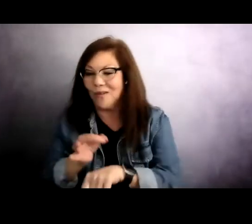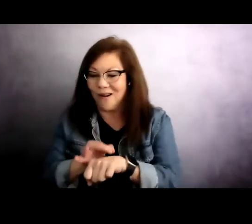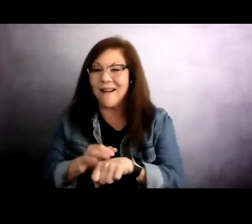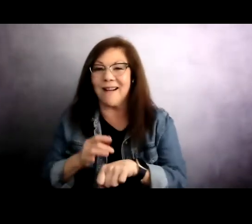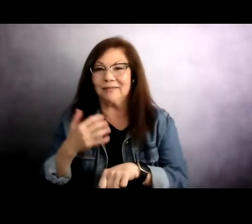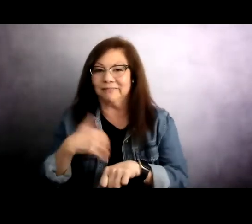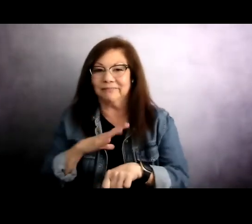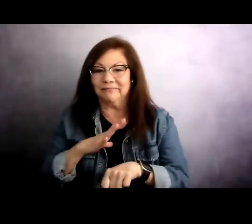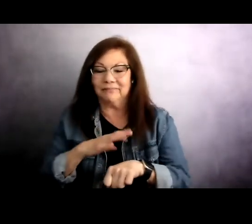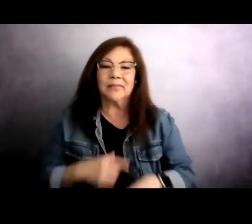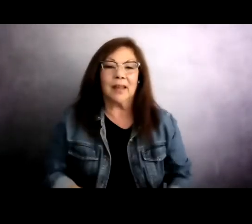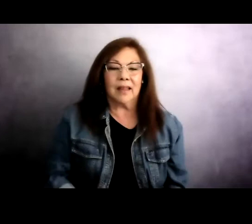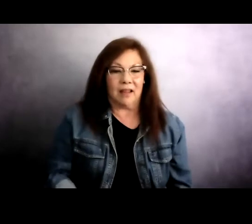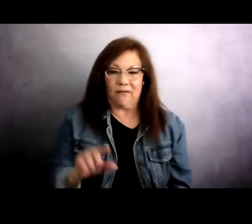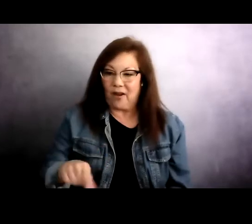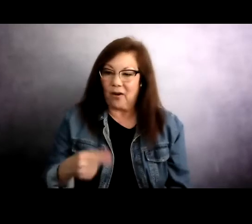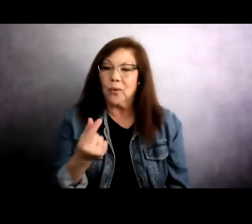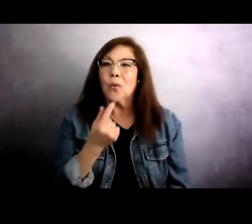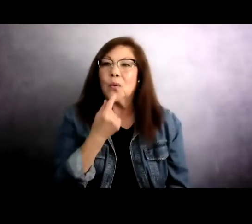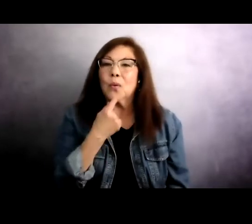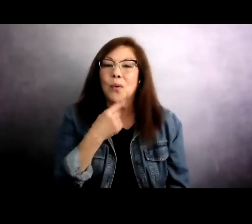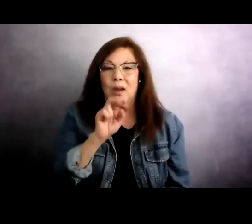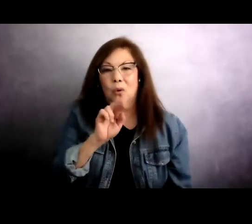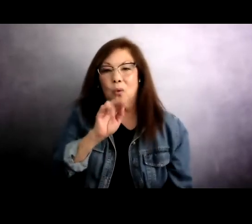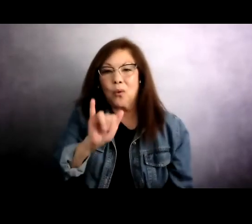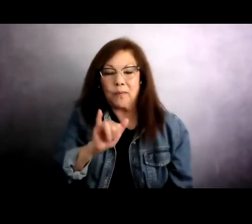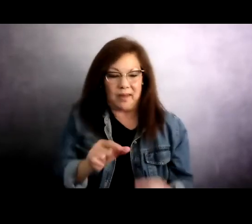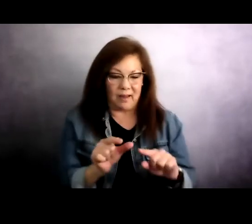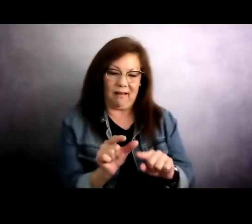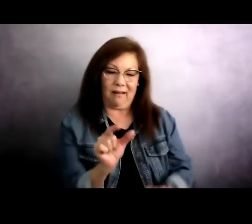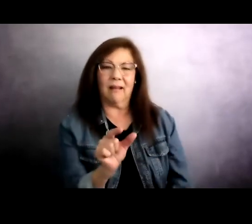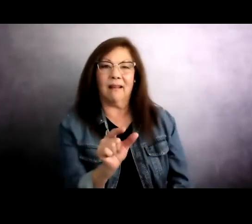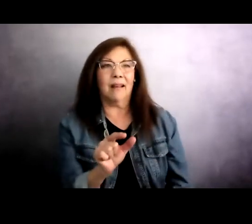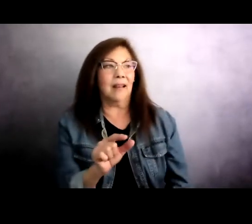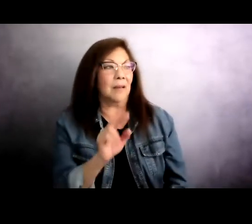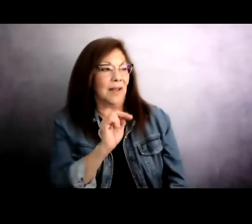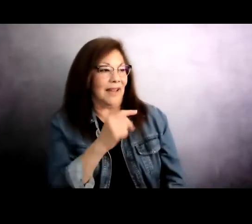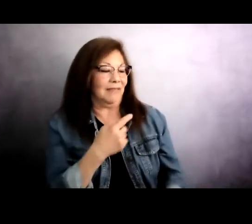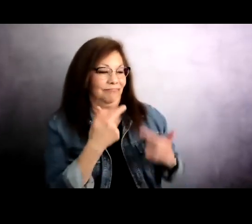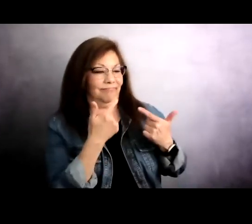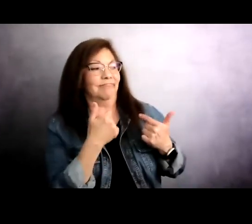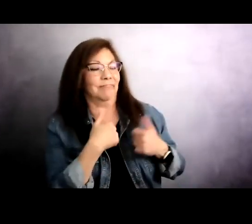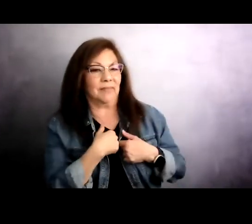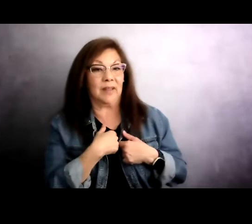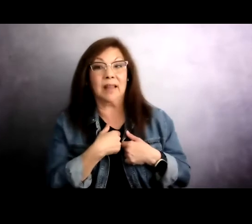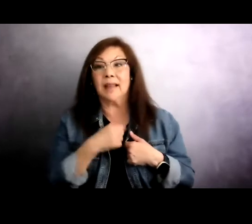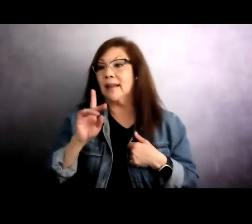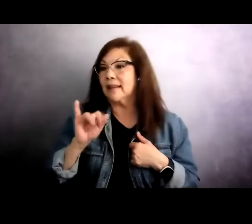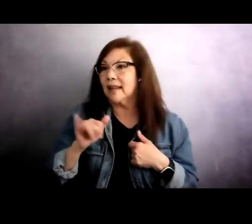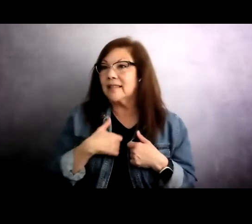a blood red Ruby, it was the size of my thumbnail, and for some reason it made Dick laugh.